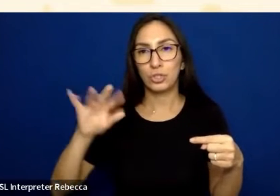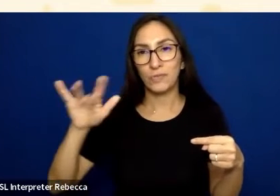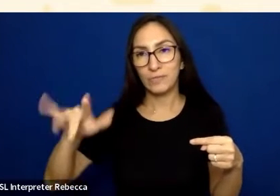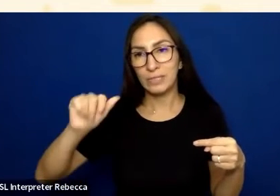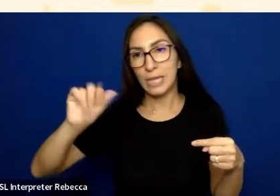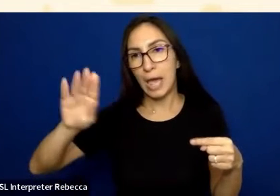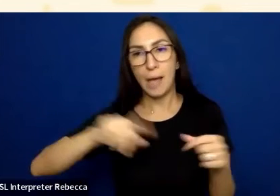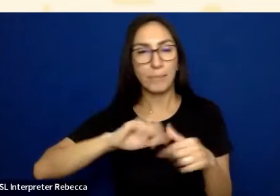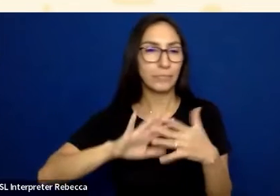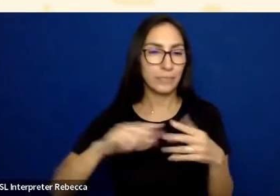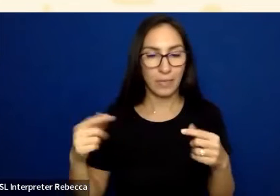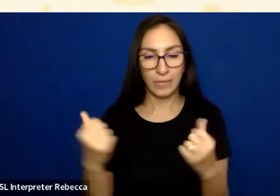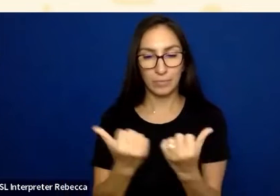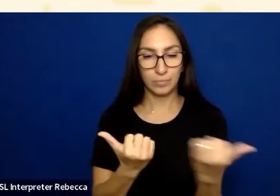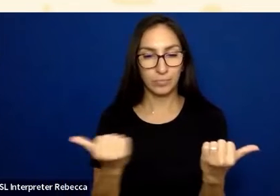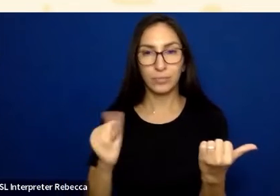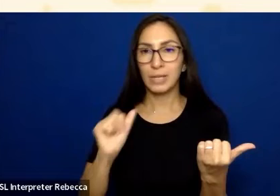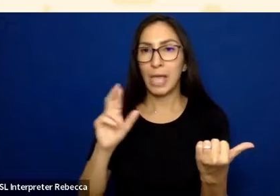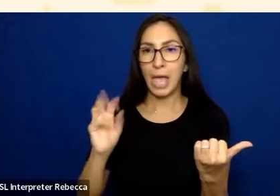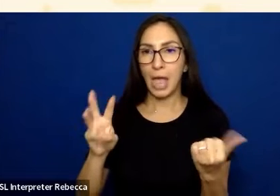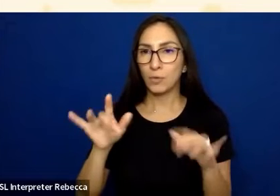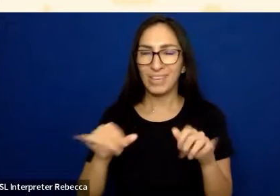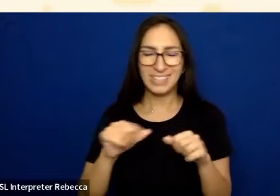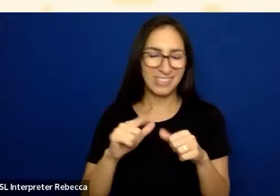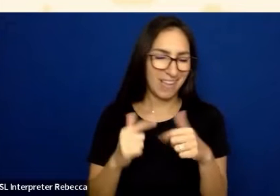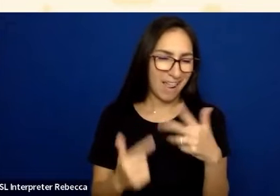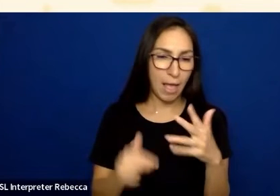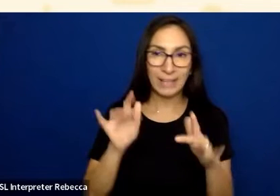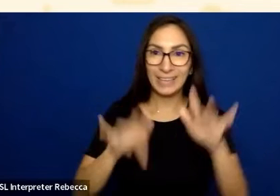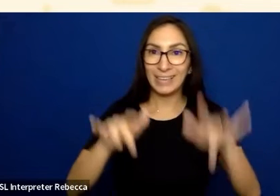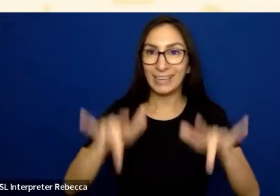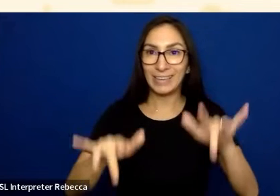When users are using these keystrokes, they should be able